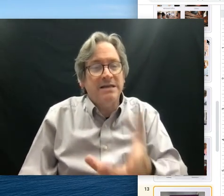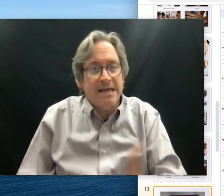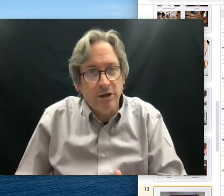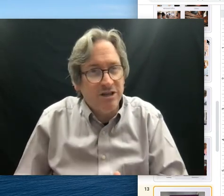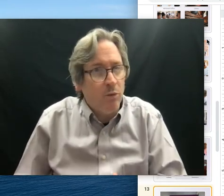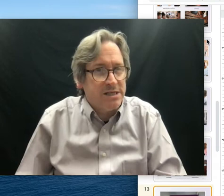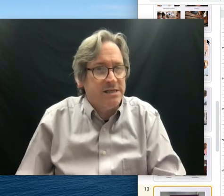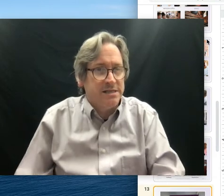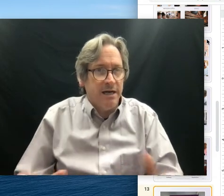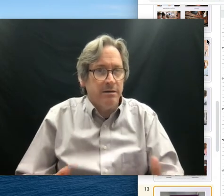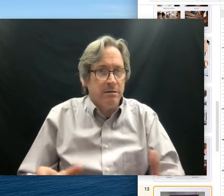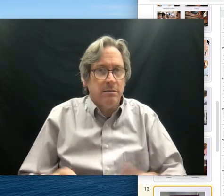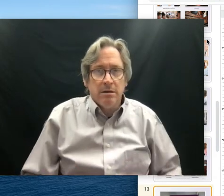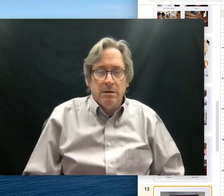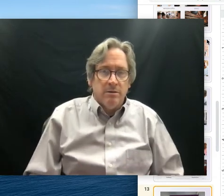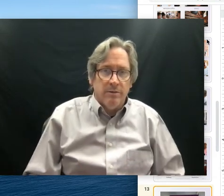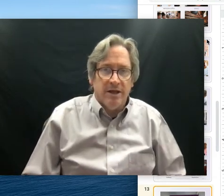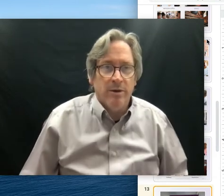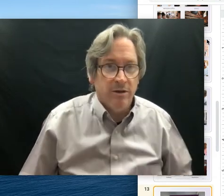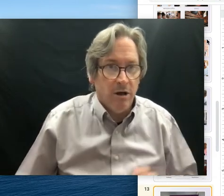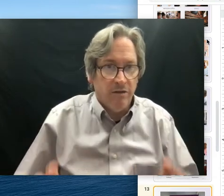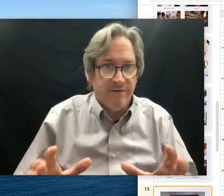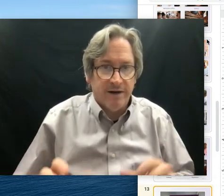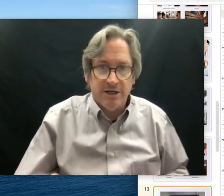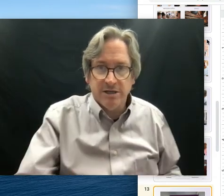take a look at the what's the sign and then go into all the variations